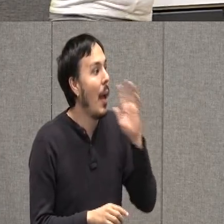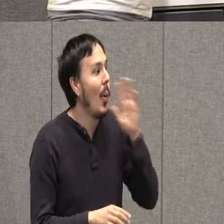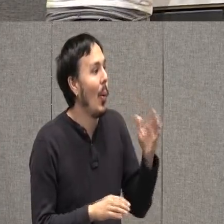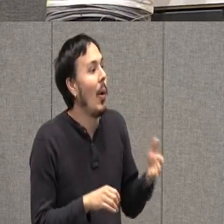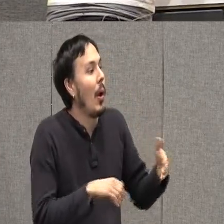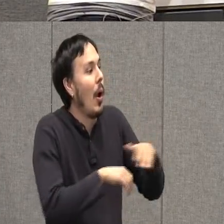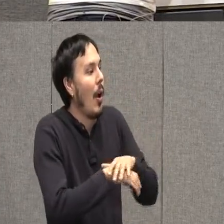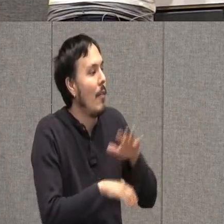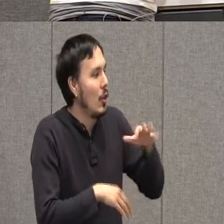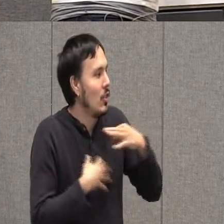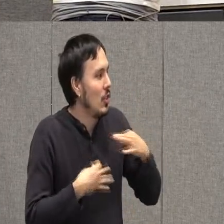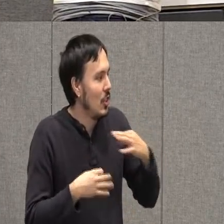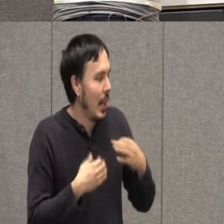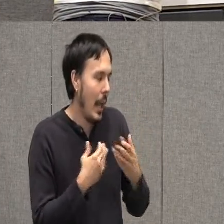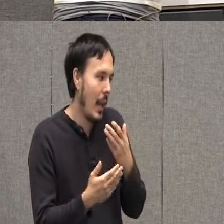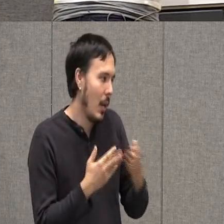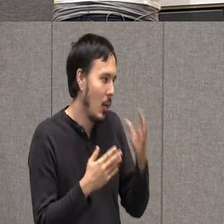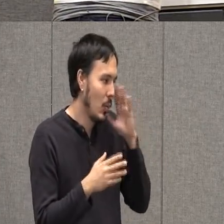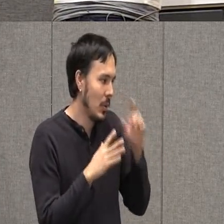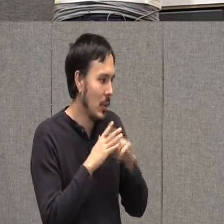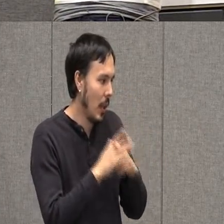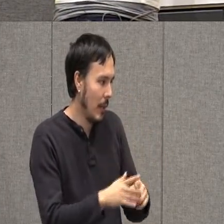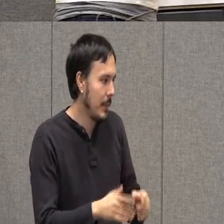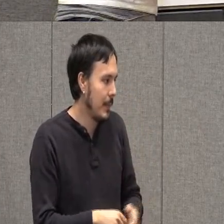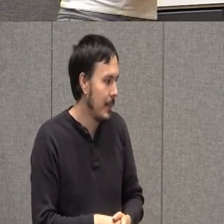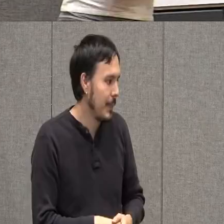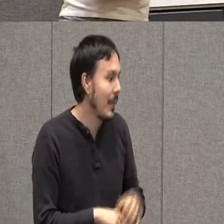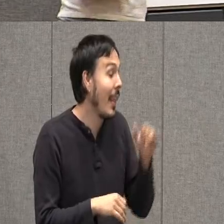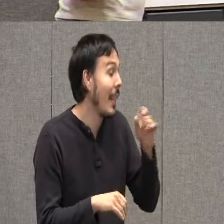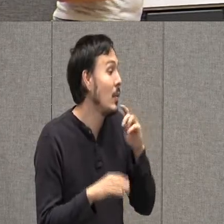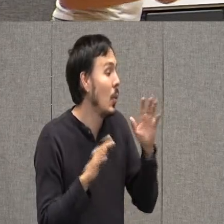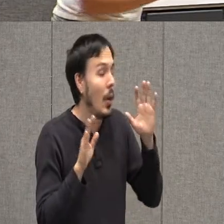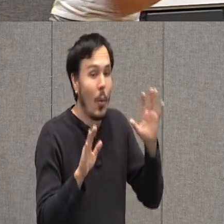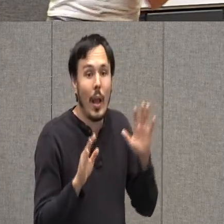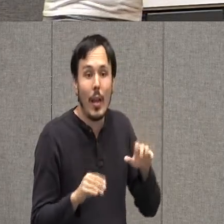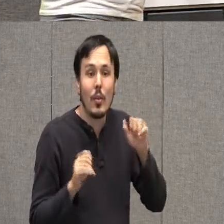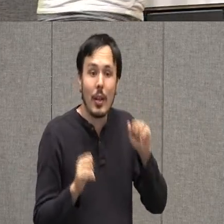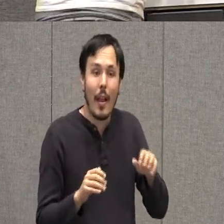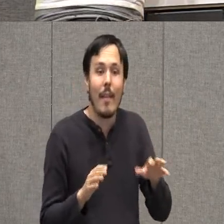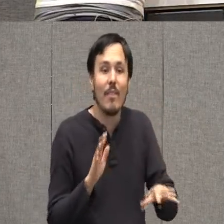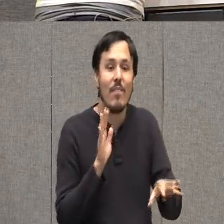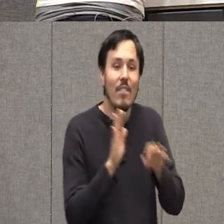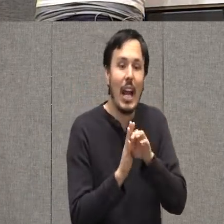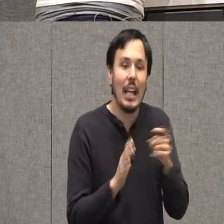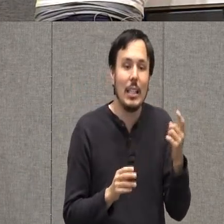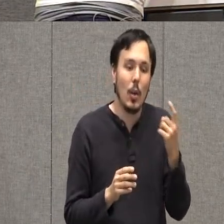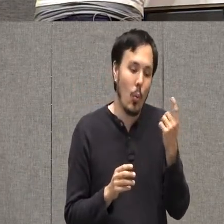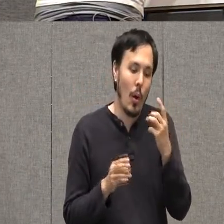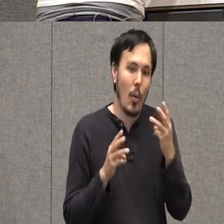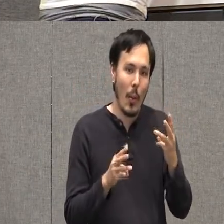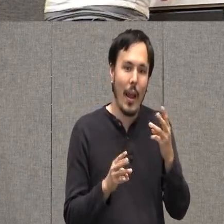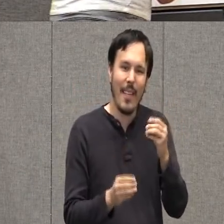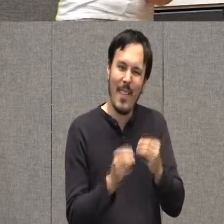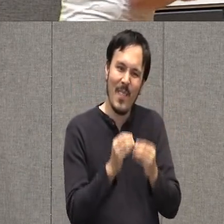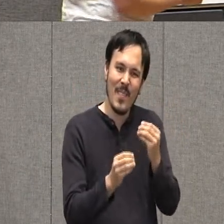with her shirt anyways. That's what's great is you can always find a forgiving thing. I'm gonna even make the sort of bottom of her shirt